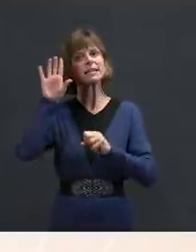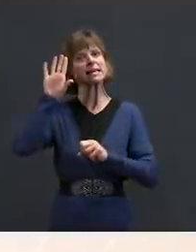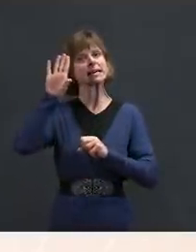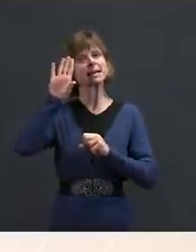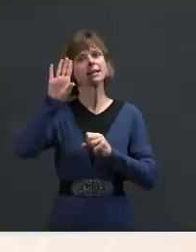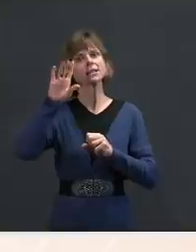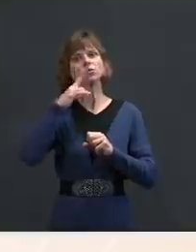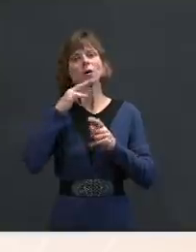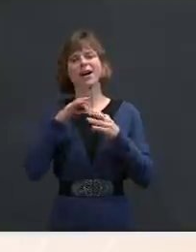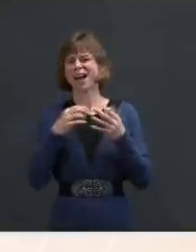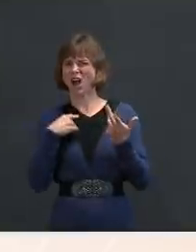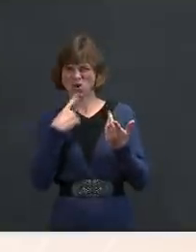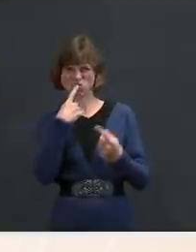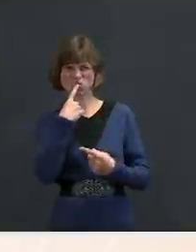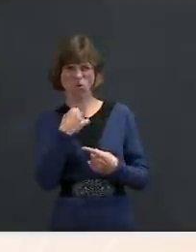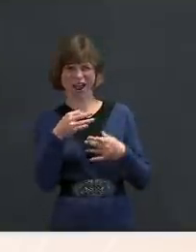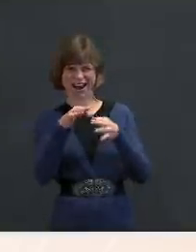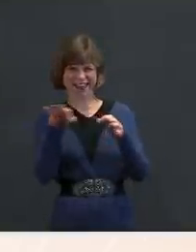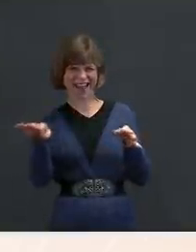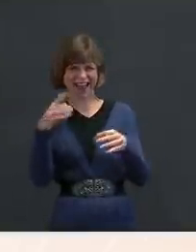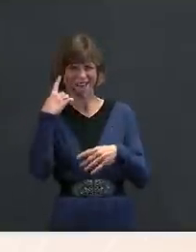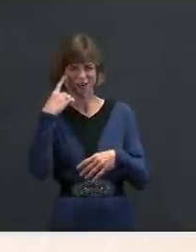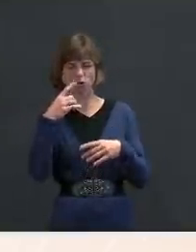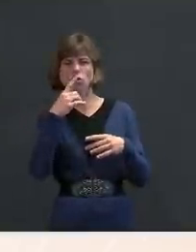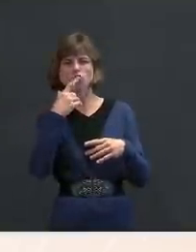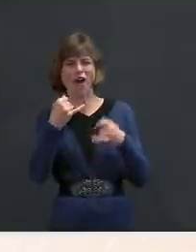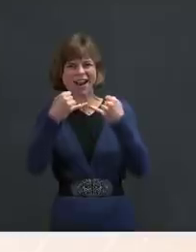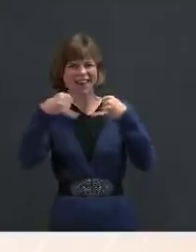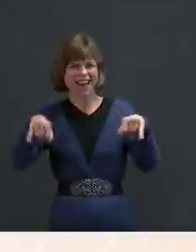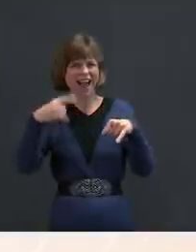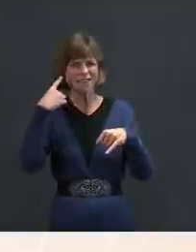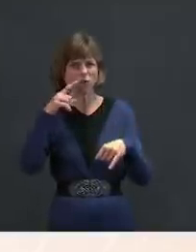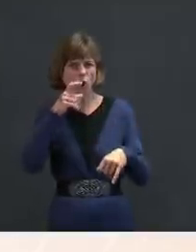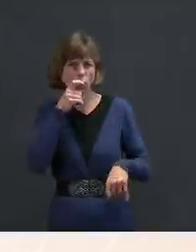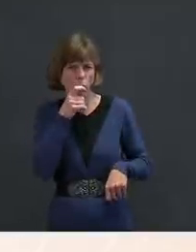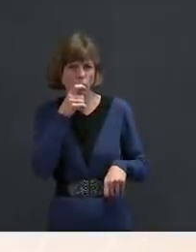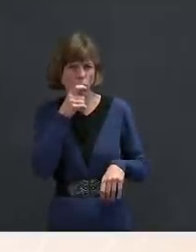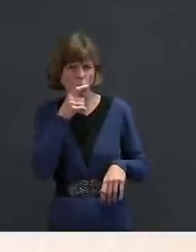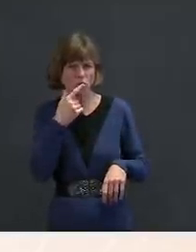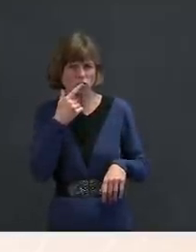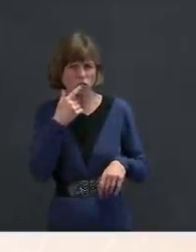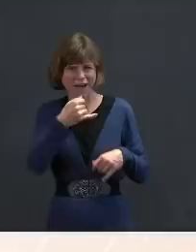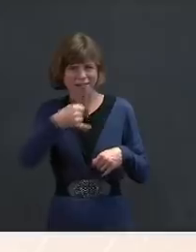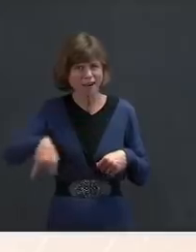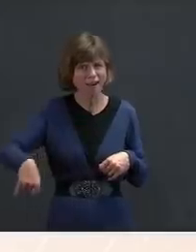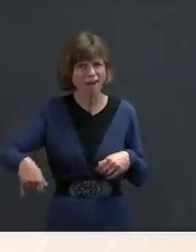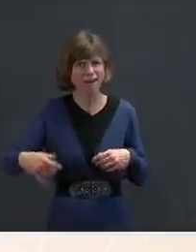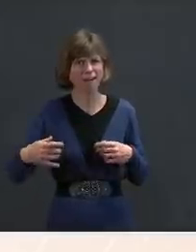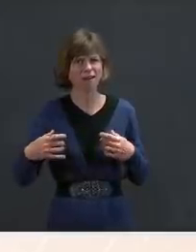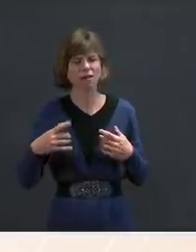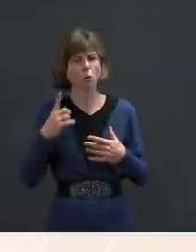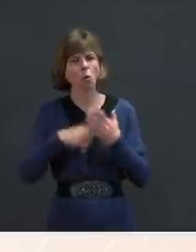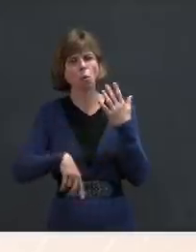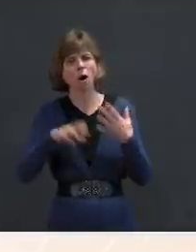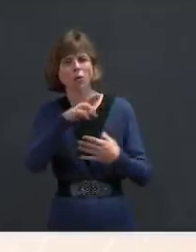Ms. Psaki: I'm not sure -- a red line for whom? I'm not sure what you mean. In what cap- -- like, with what outcome? The Press: For -- if the review shows